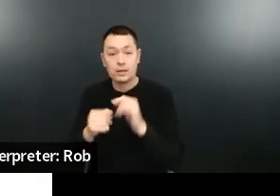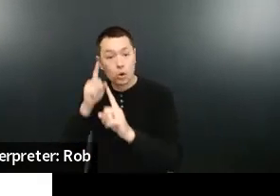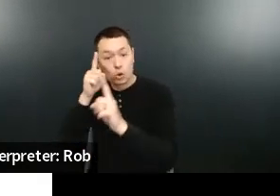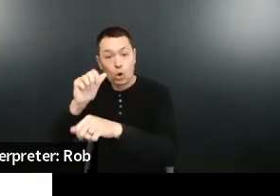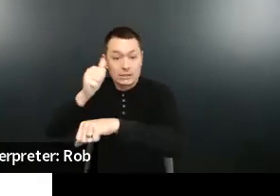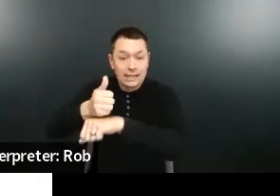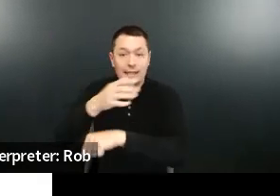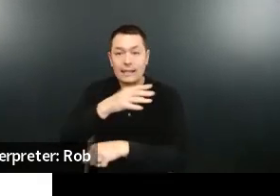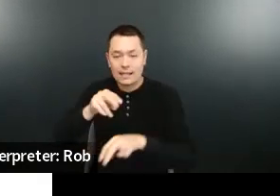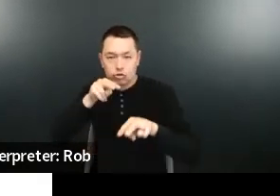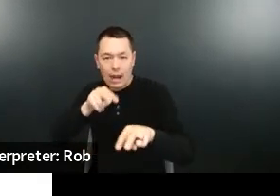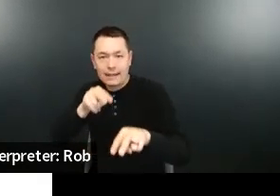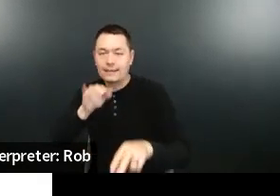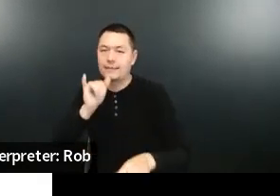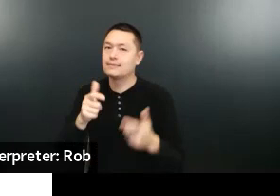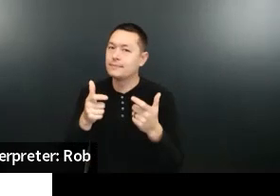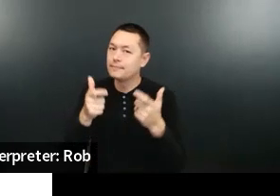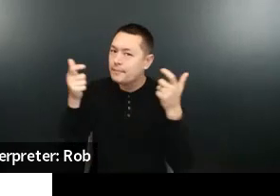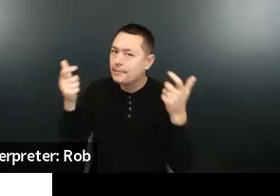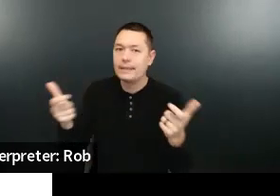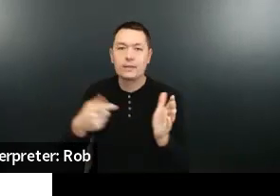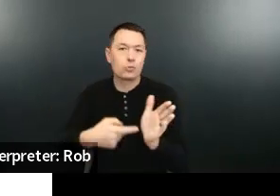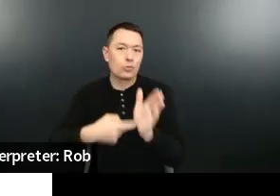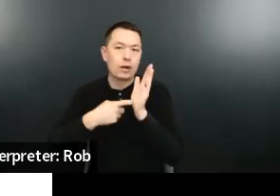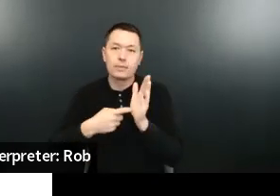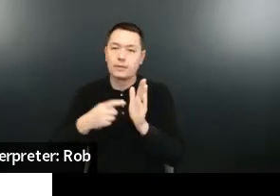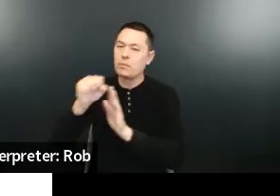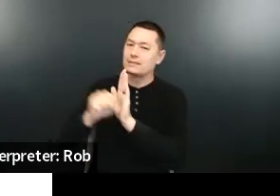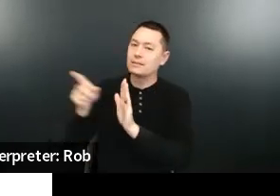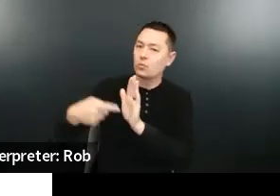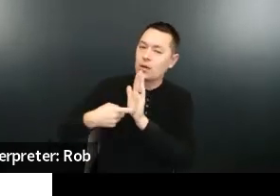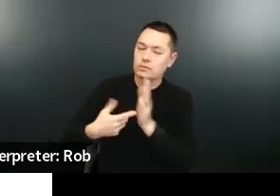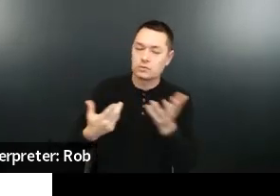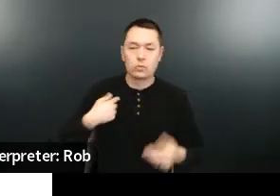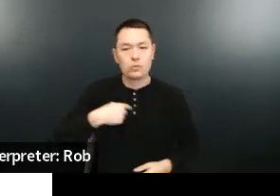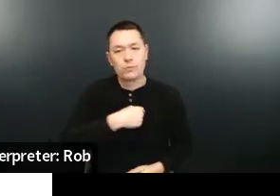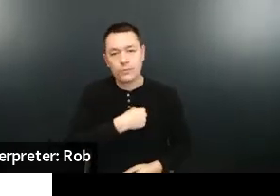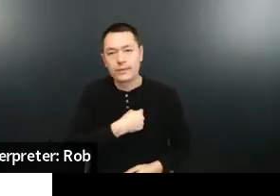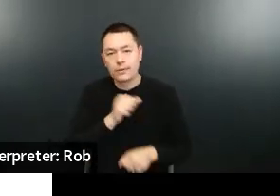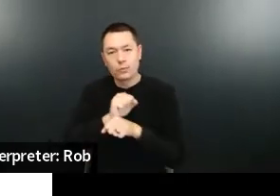This is something that's been a bigger and bigger requirement from the state. And so we work on this a lot in terms